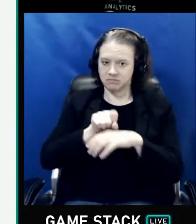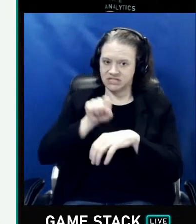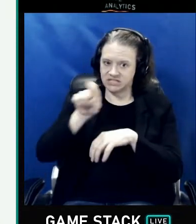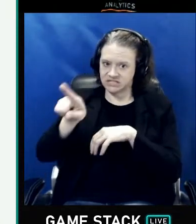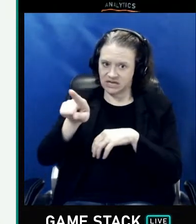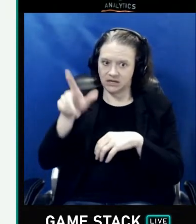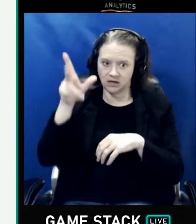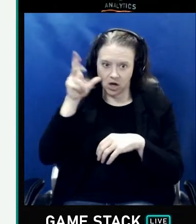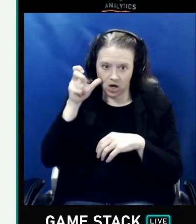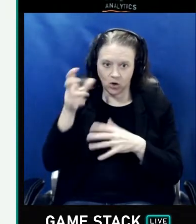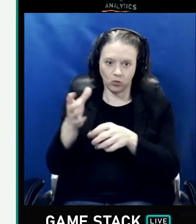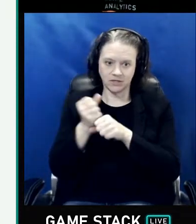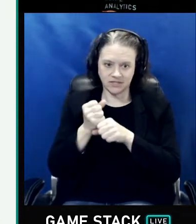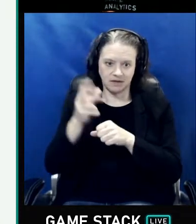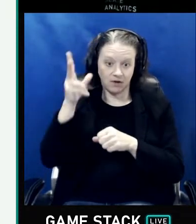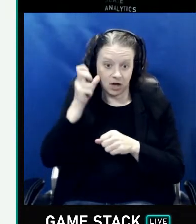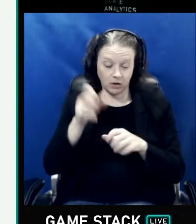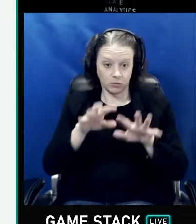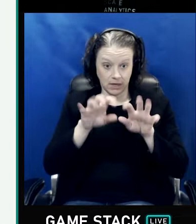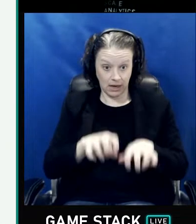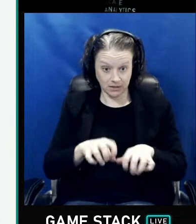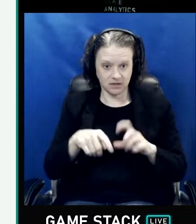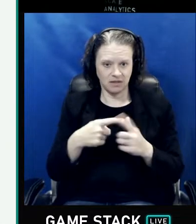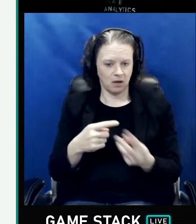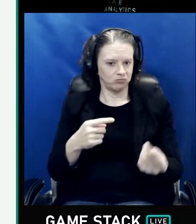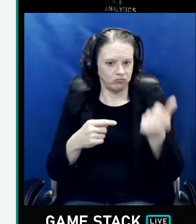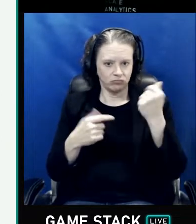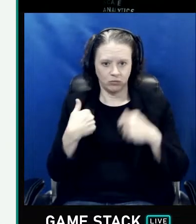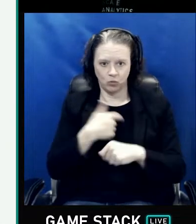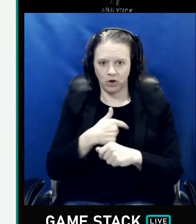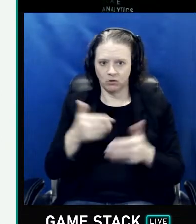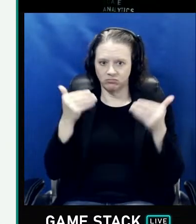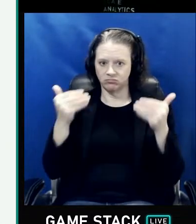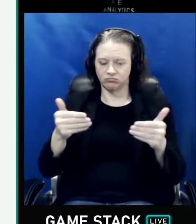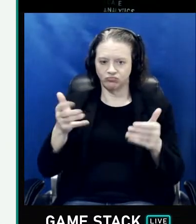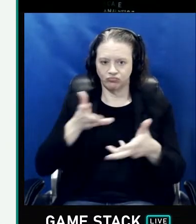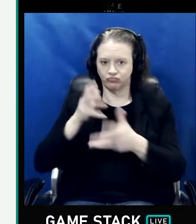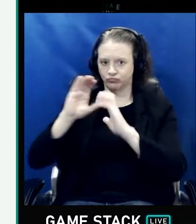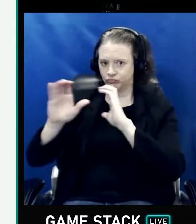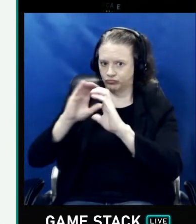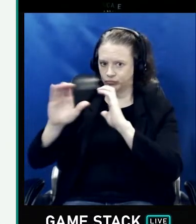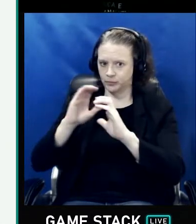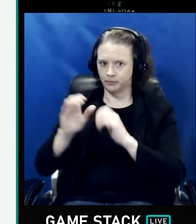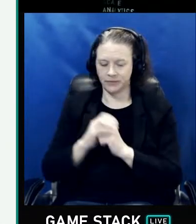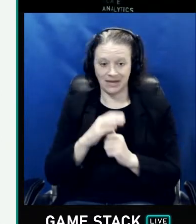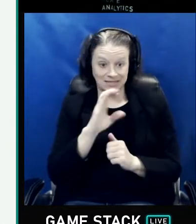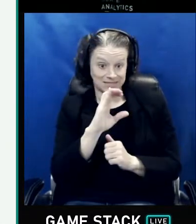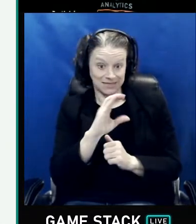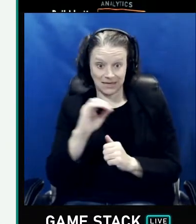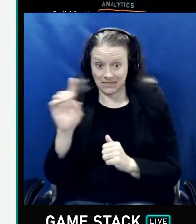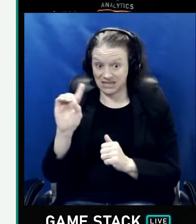we're talking together. C and D, they're not on my team. I don't want to have anything to do with these